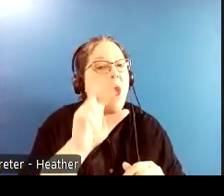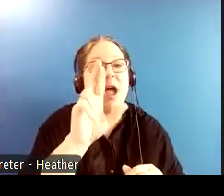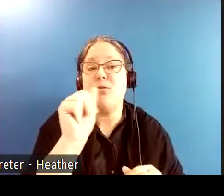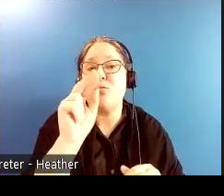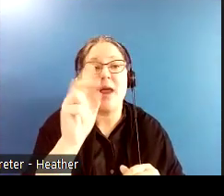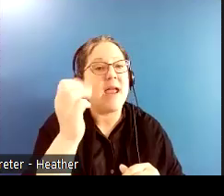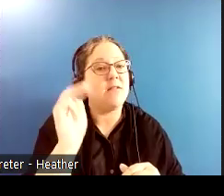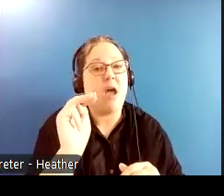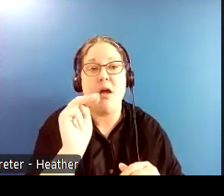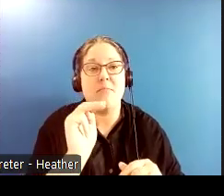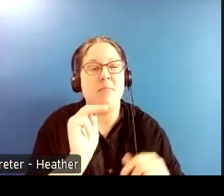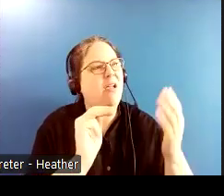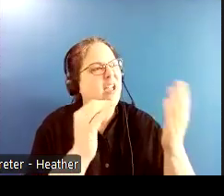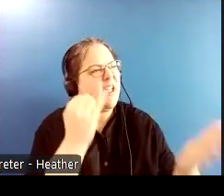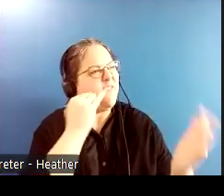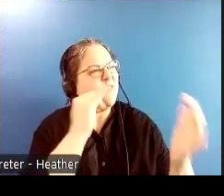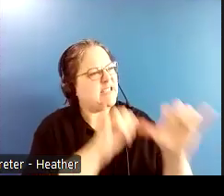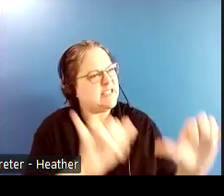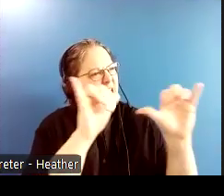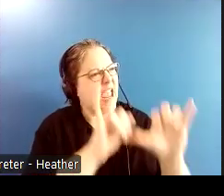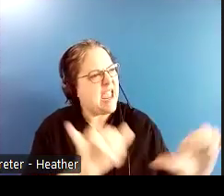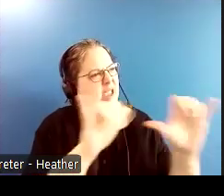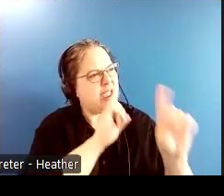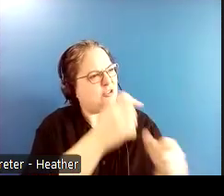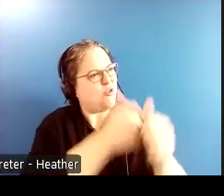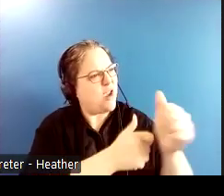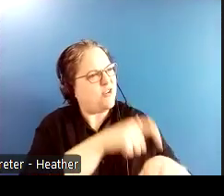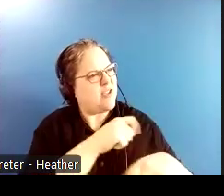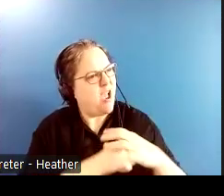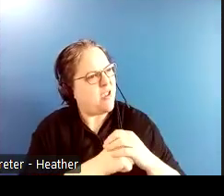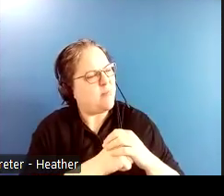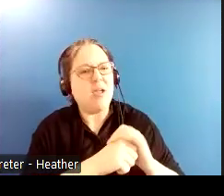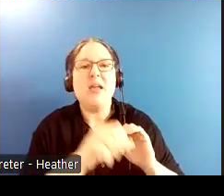and you do it the right way, you'll get the same answer every time. And if you only know two pieces